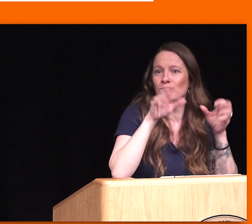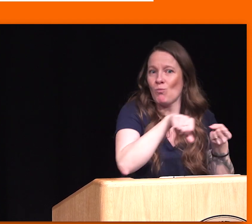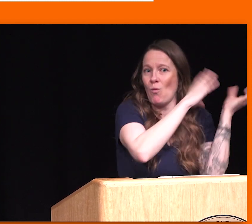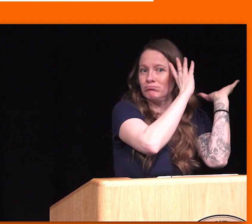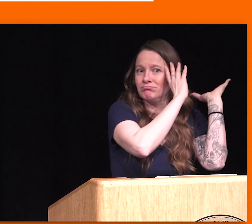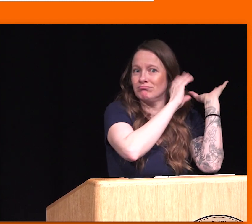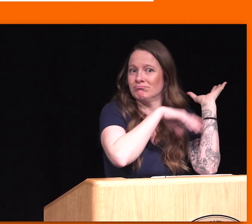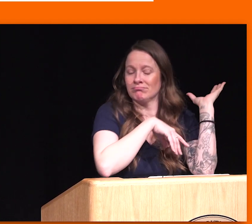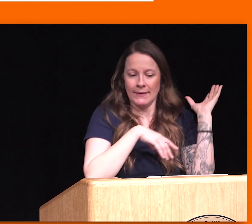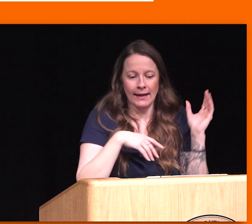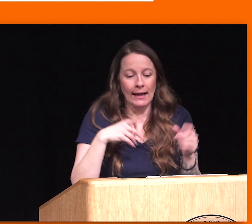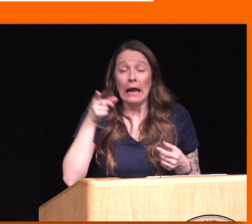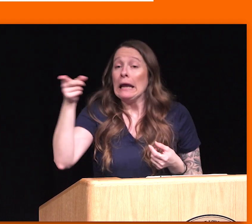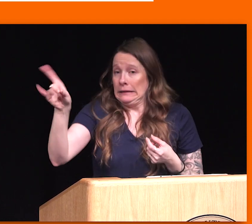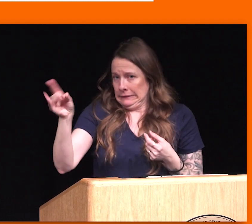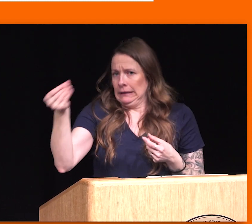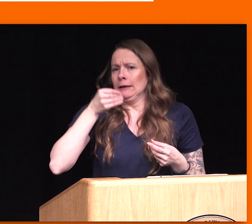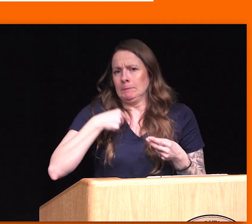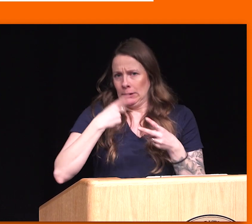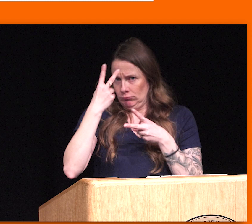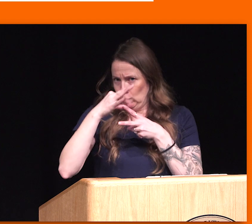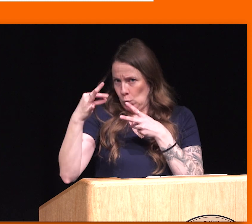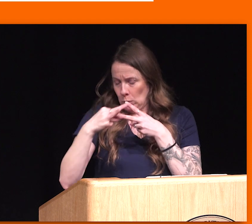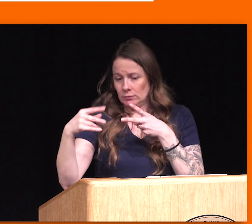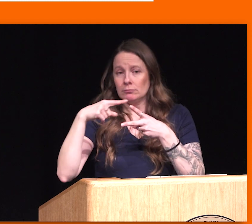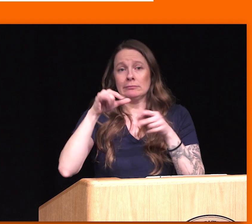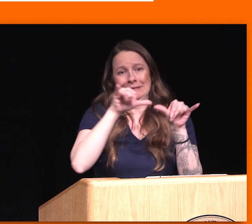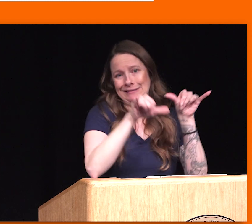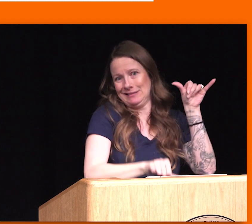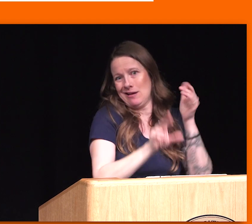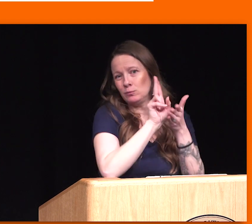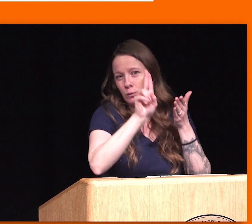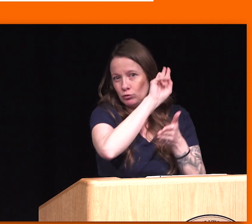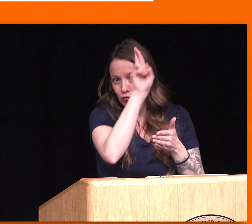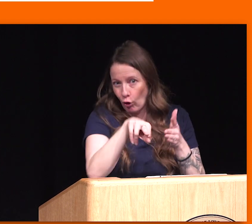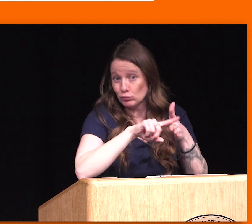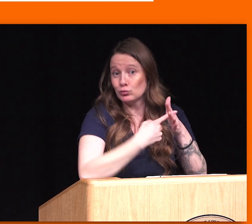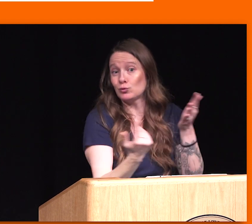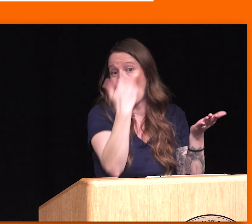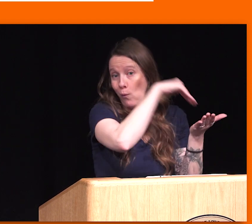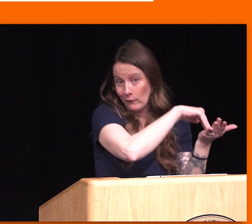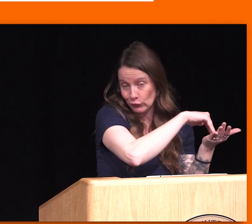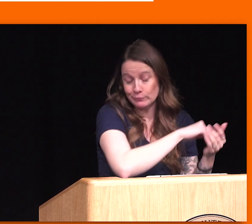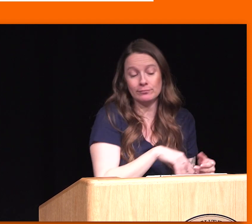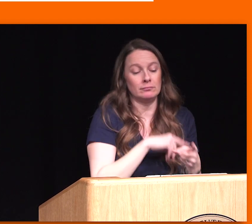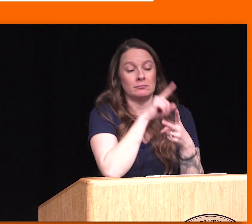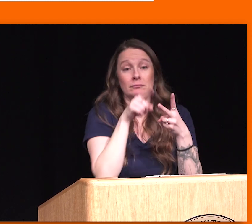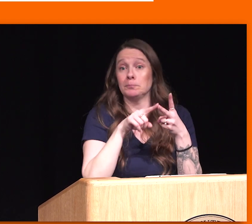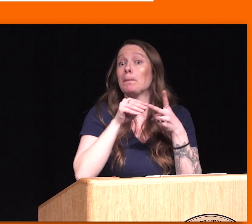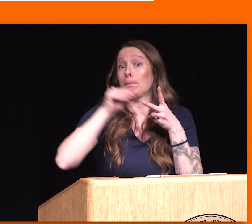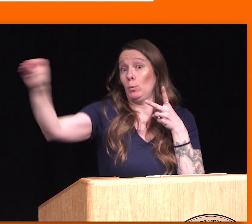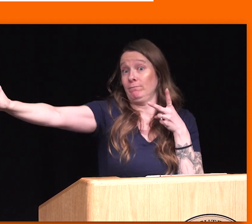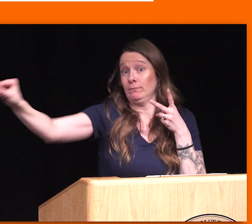I was going to graduate in 4 years, and now all of a sudden, that wouldn't be possible. So, my choices were either to stay at the University of Rochester,